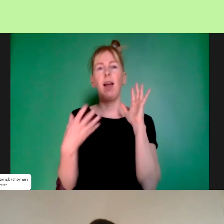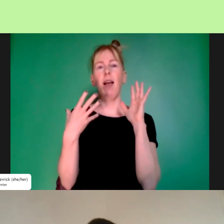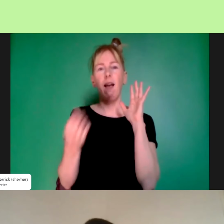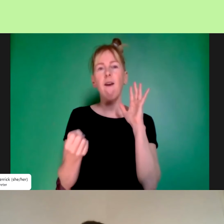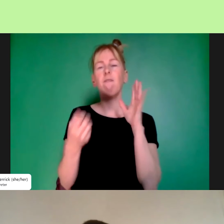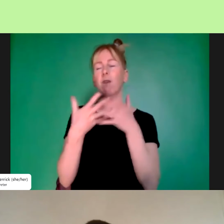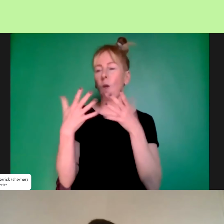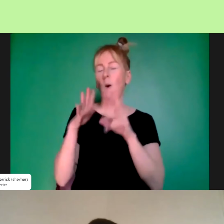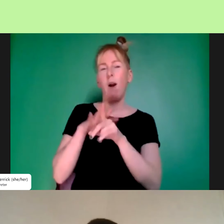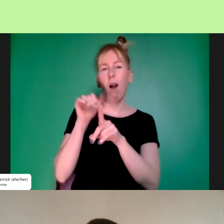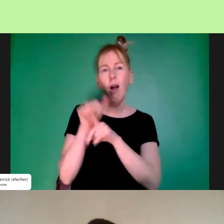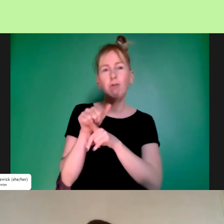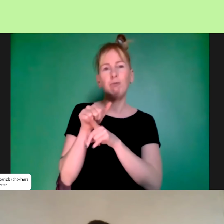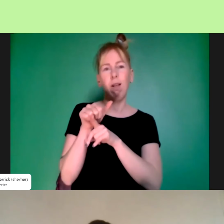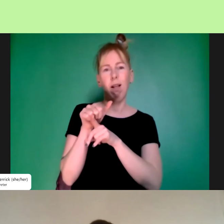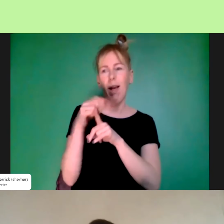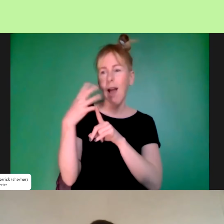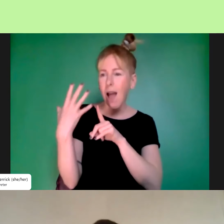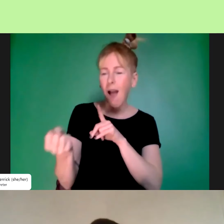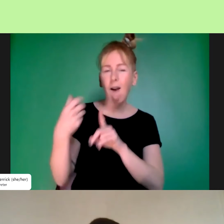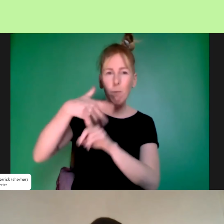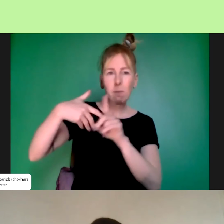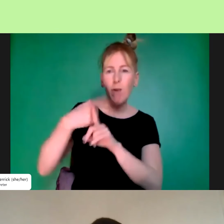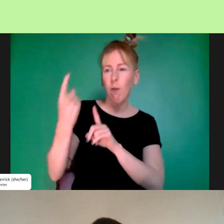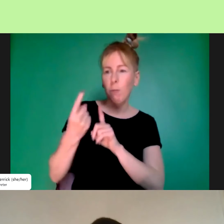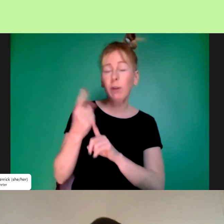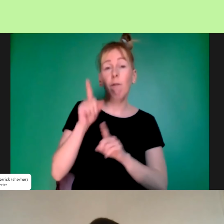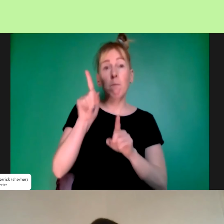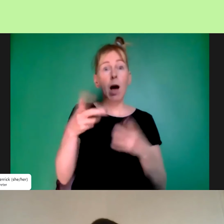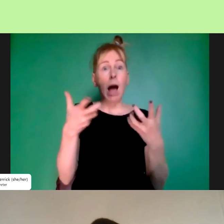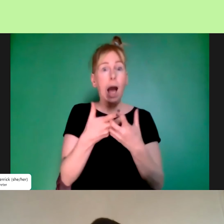who came from those backgrounds, and who made it in the cultural sector. But there's